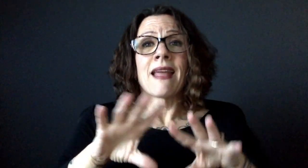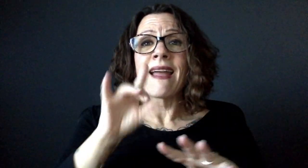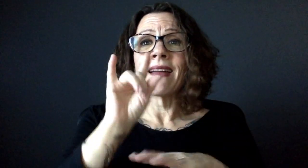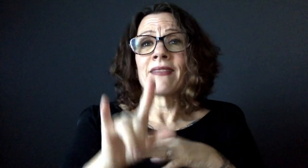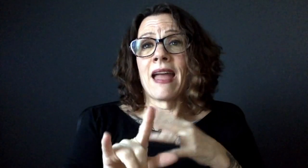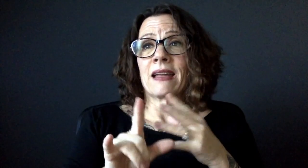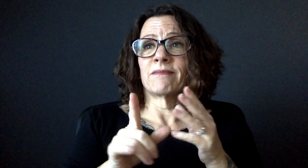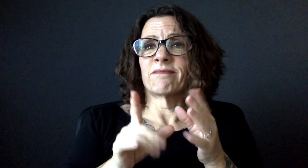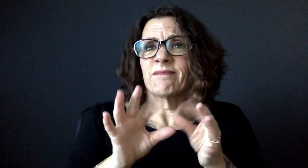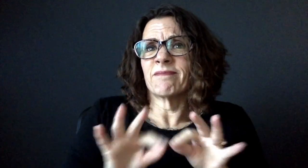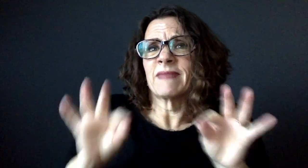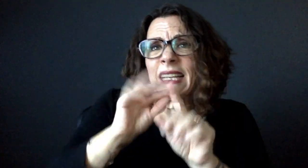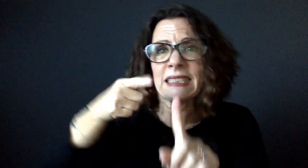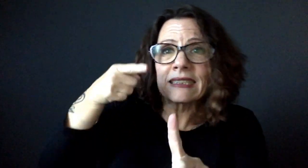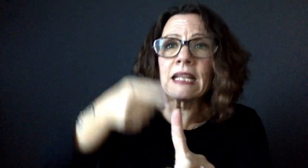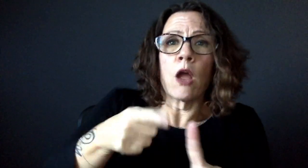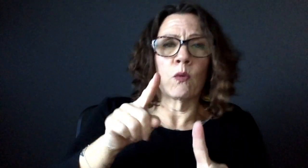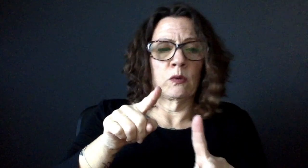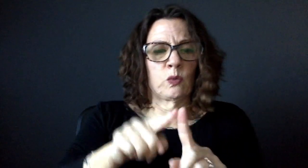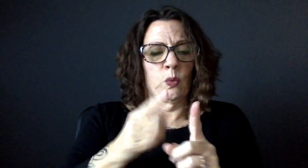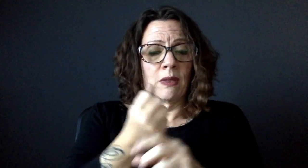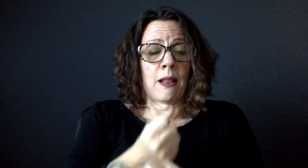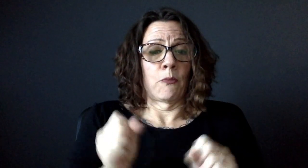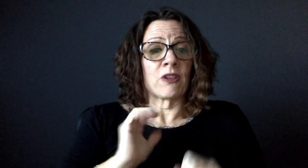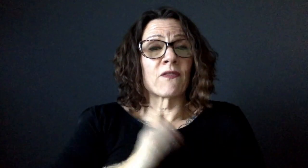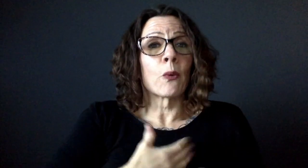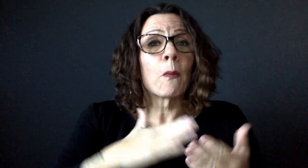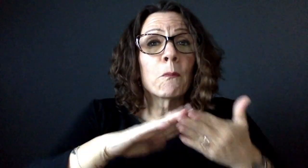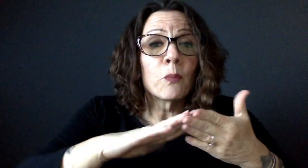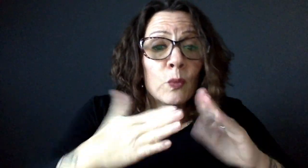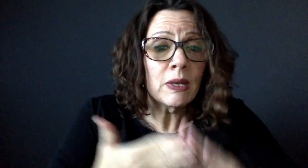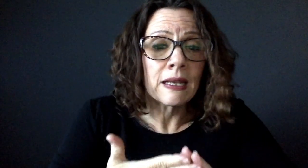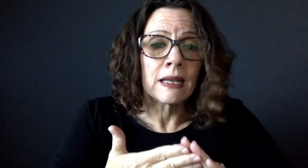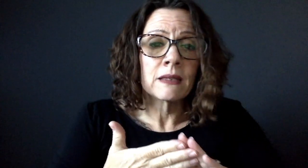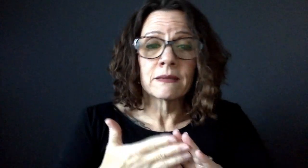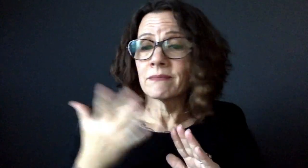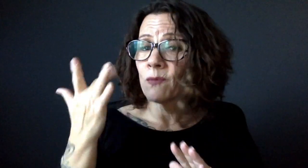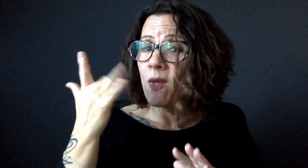as integral to the liberation of our own communities,